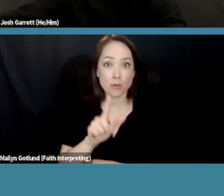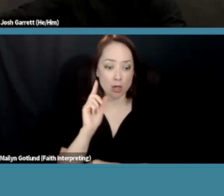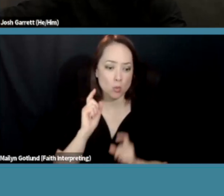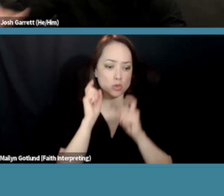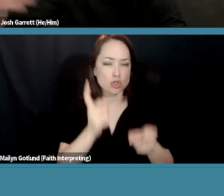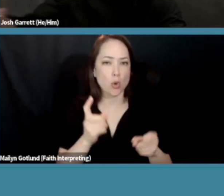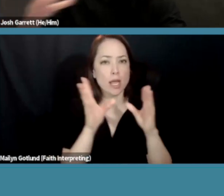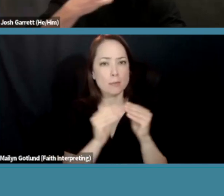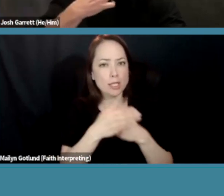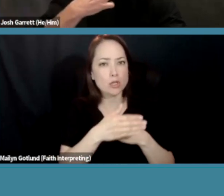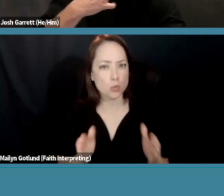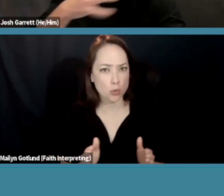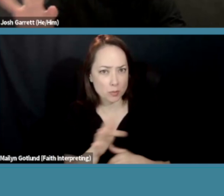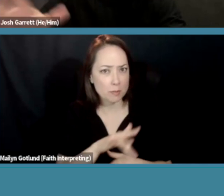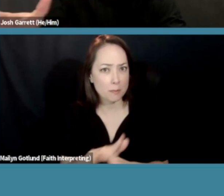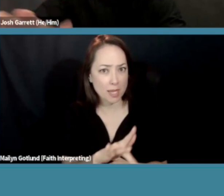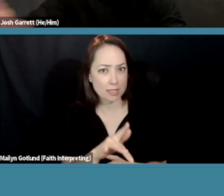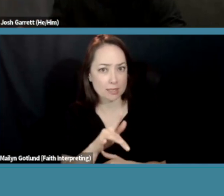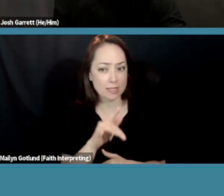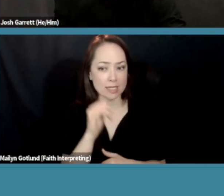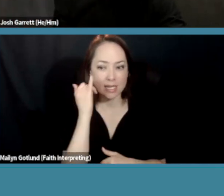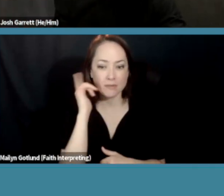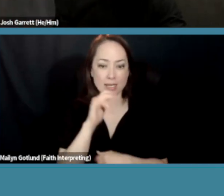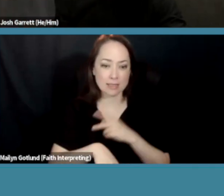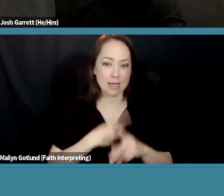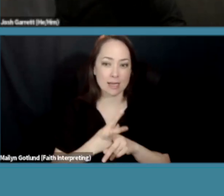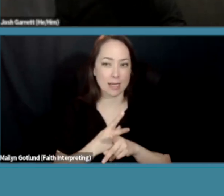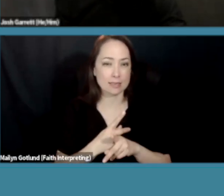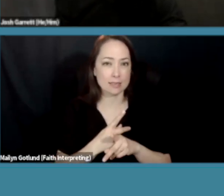as far as is that some type of a bartering type environment.